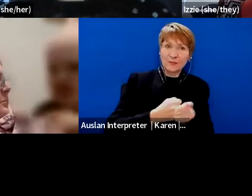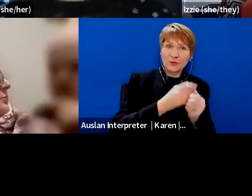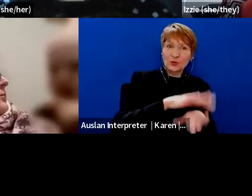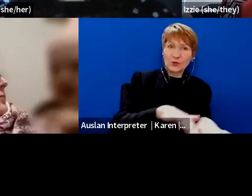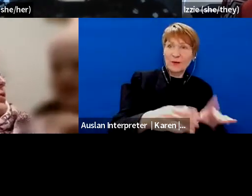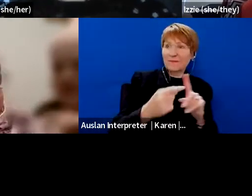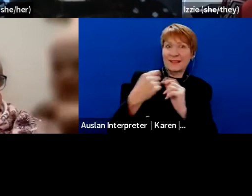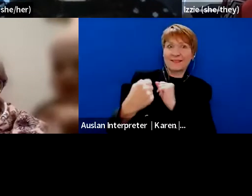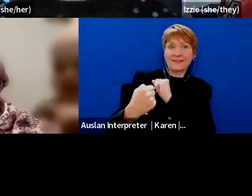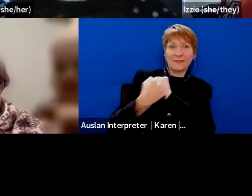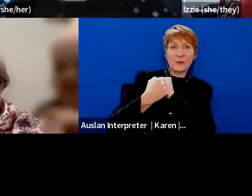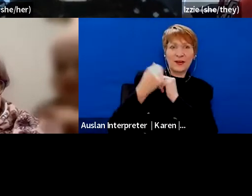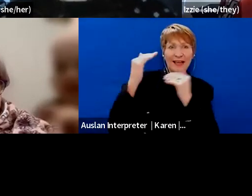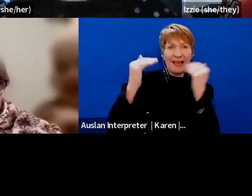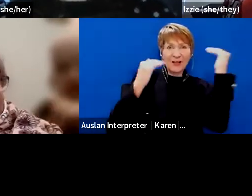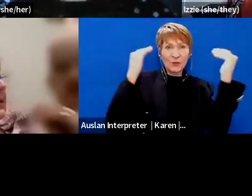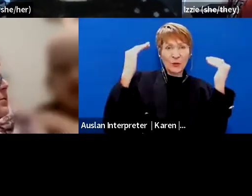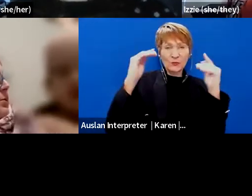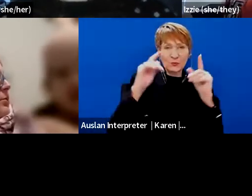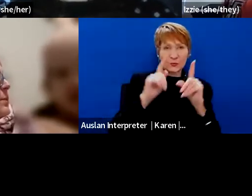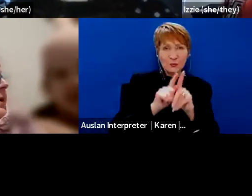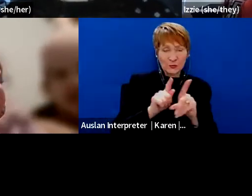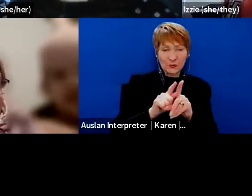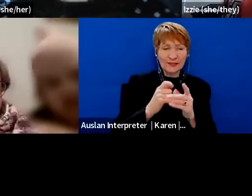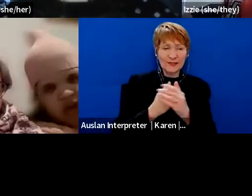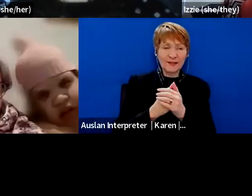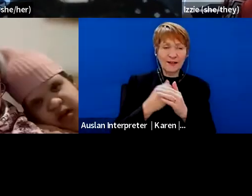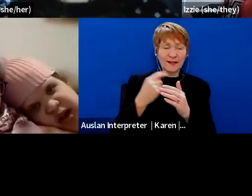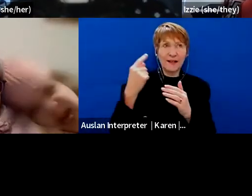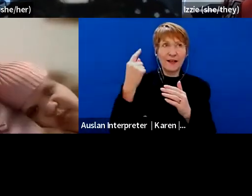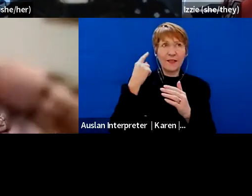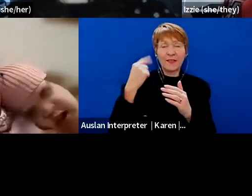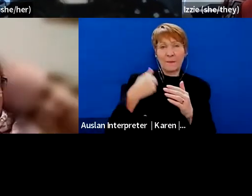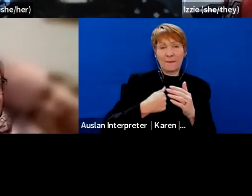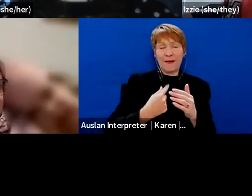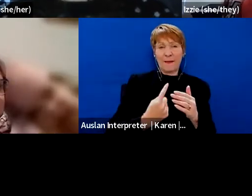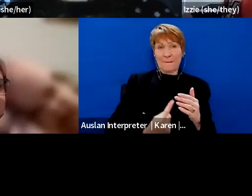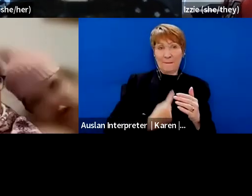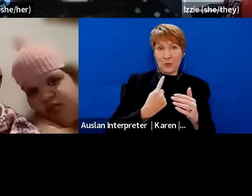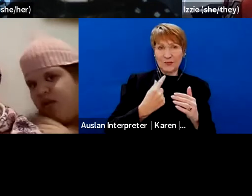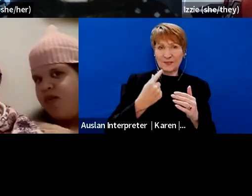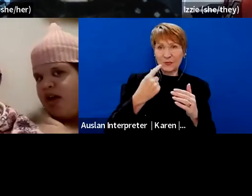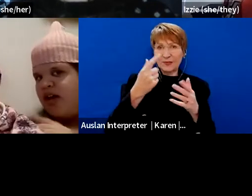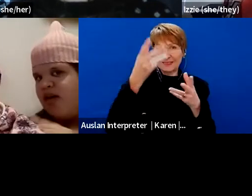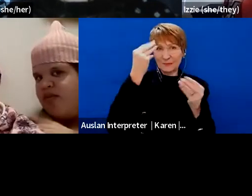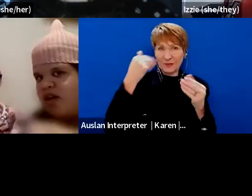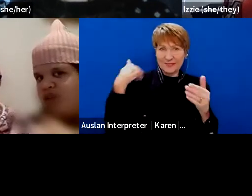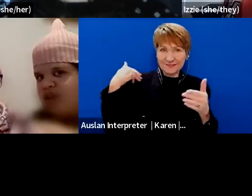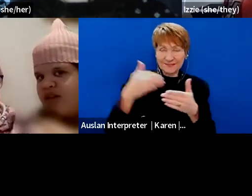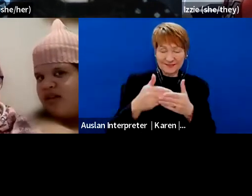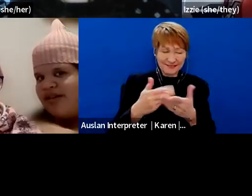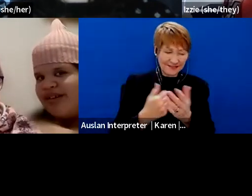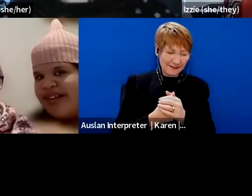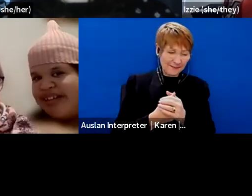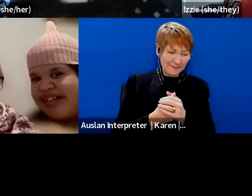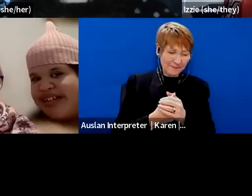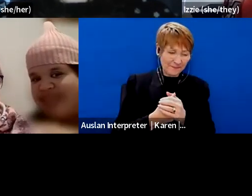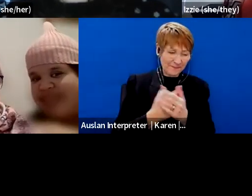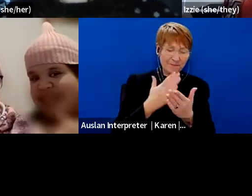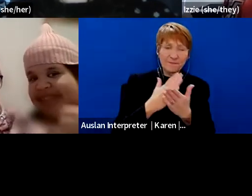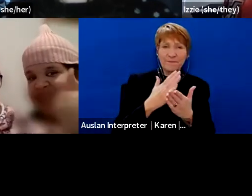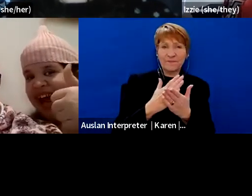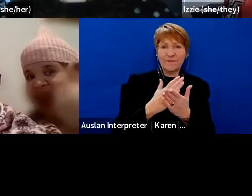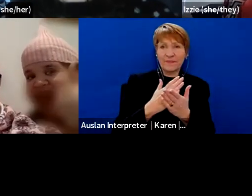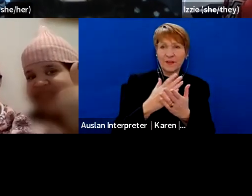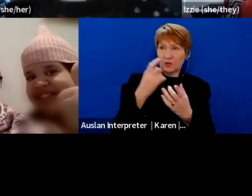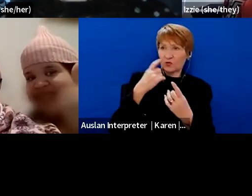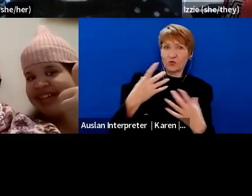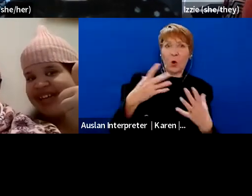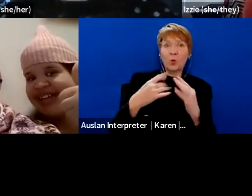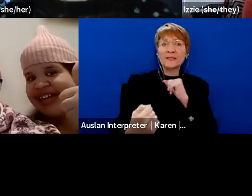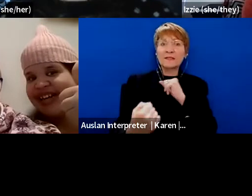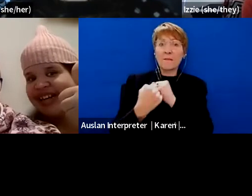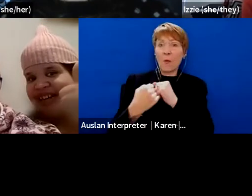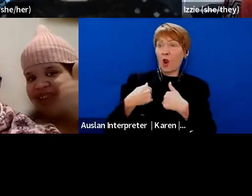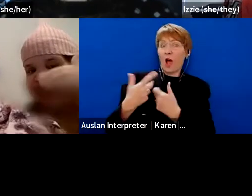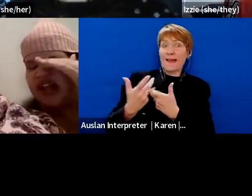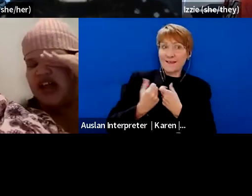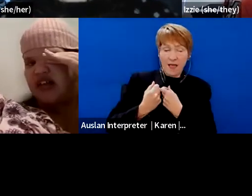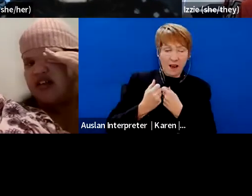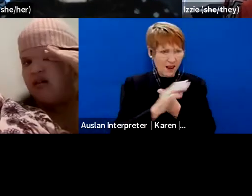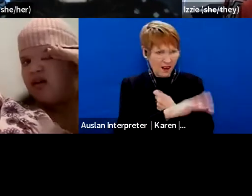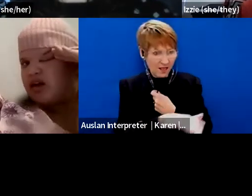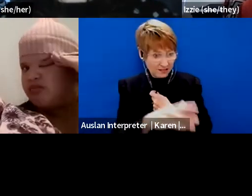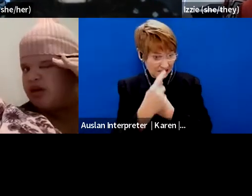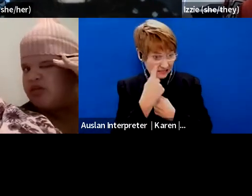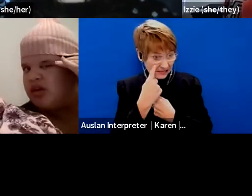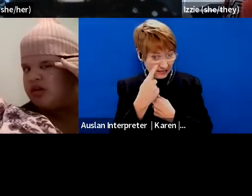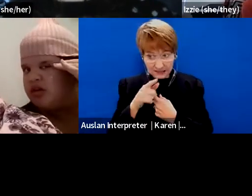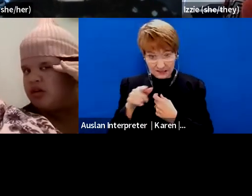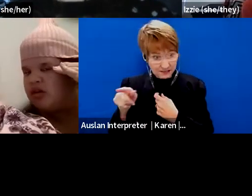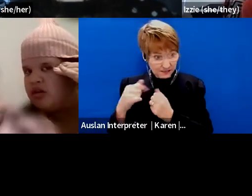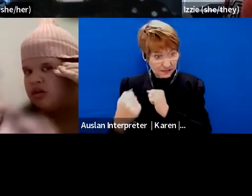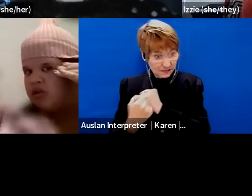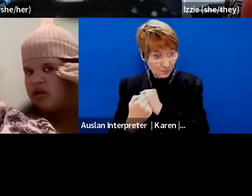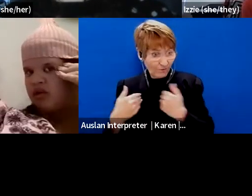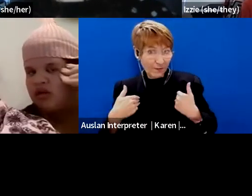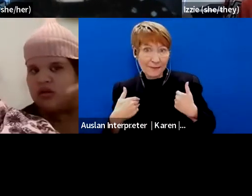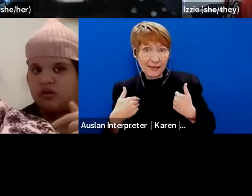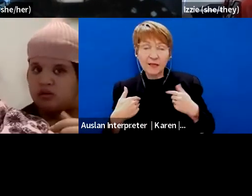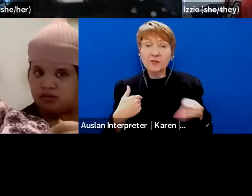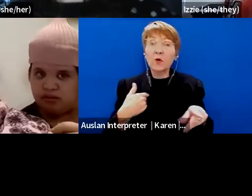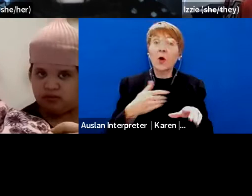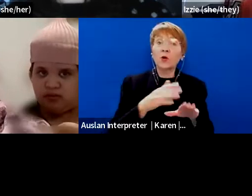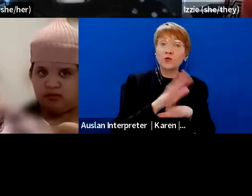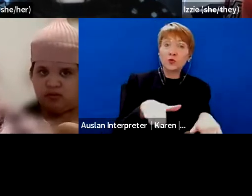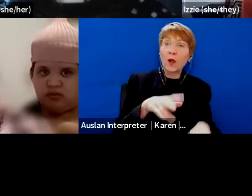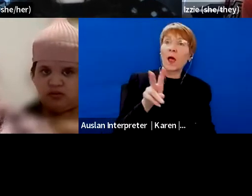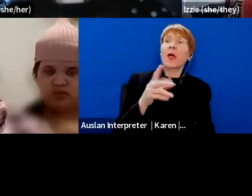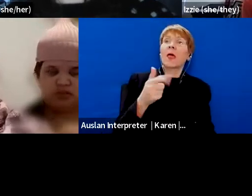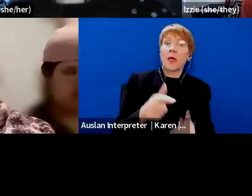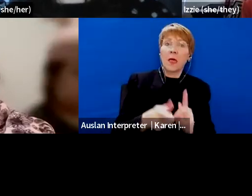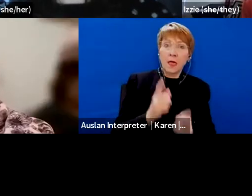I think in terms of my spiritual Stephanie Lewis died a little bit in my personal experience and I think the most important thing is to kind of share the support so that I'm receiving to the children and them saying that, For example, you know, I've asked